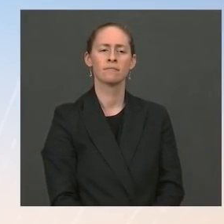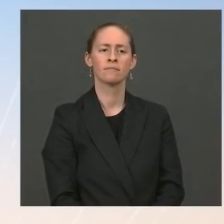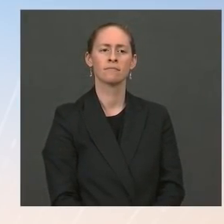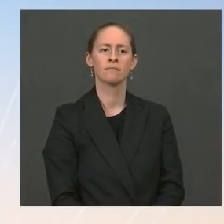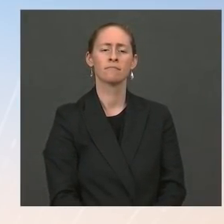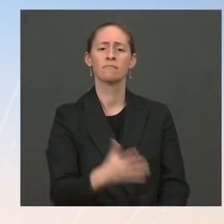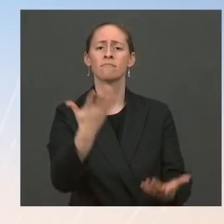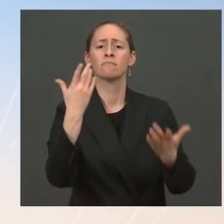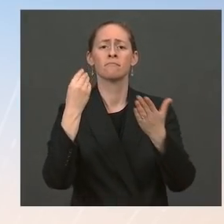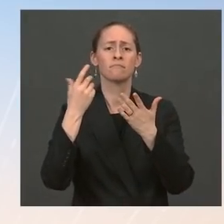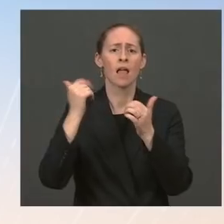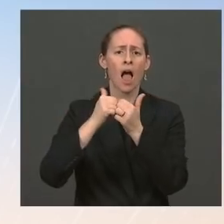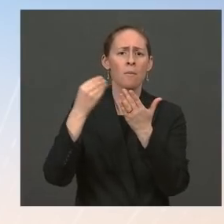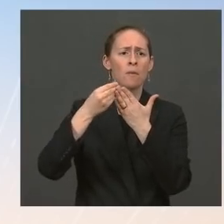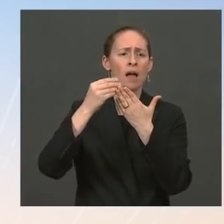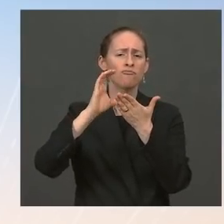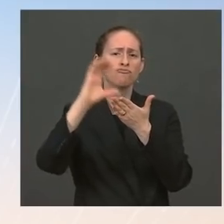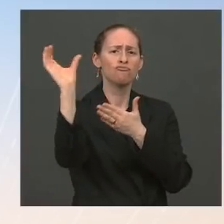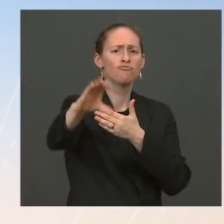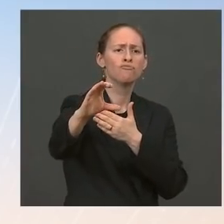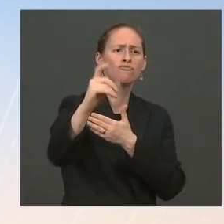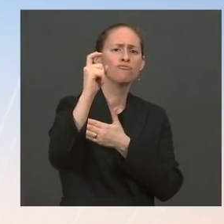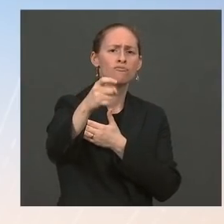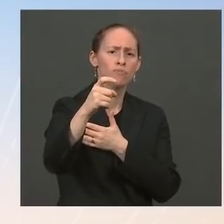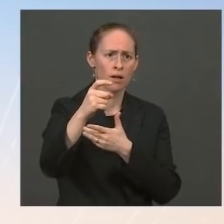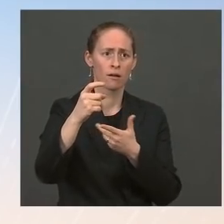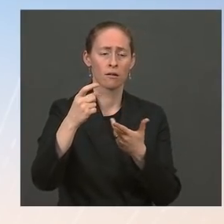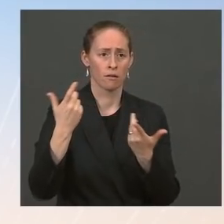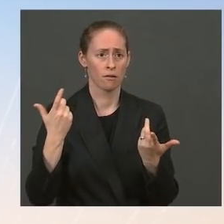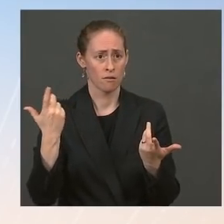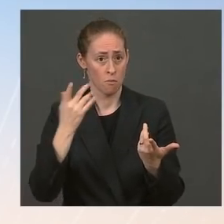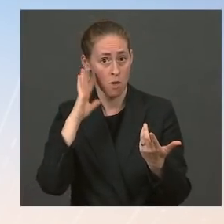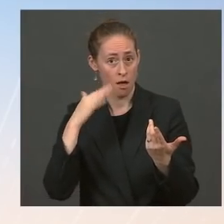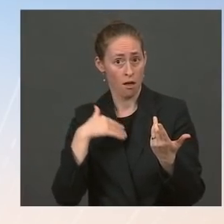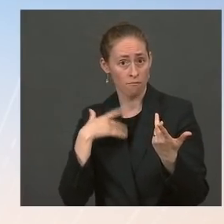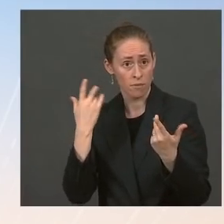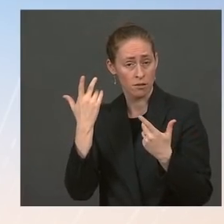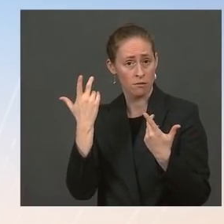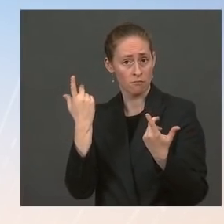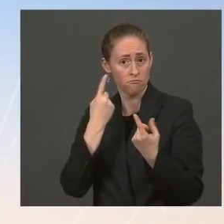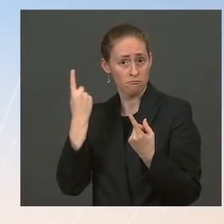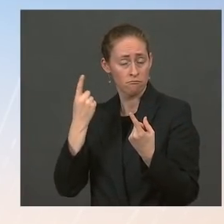The Press: And would he even do a ceremony at the White House? Is it -- Ms. Psaki: I don't know what it looks like yet because I have to check on the status.